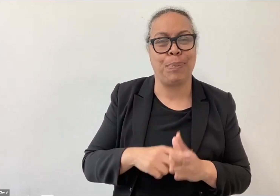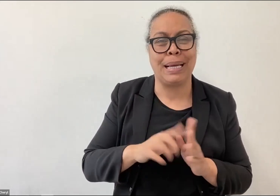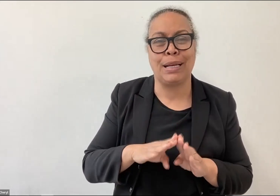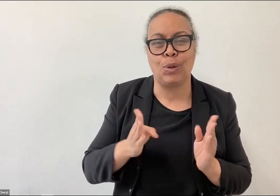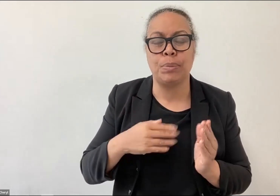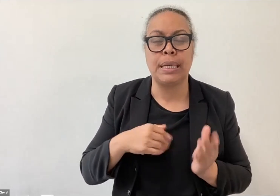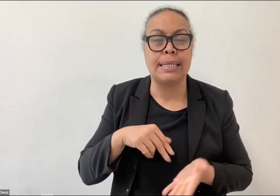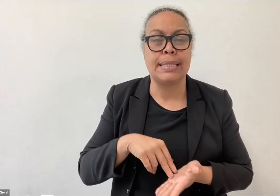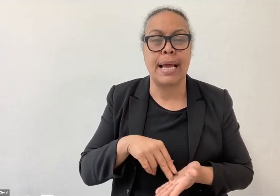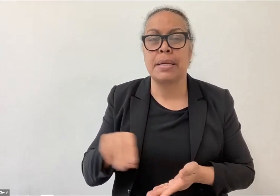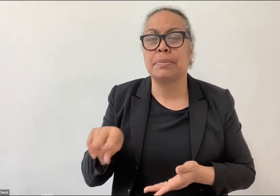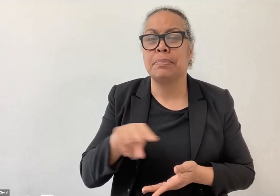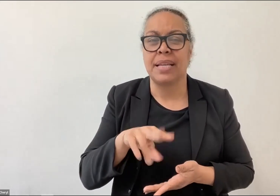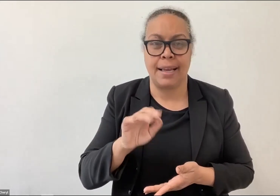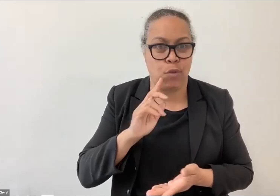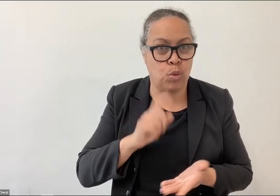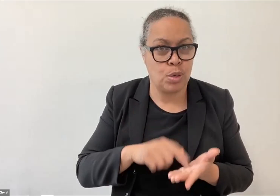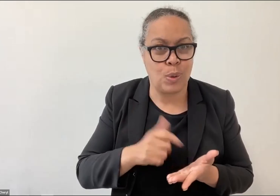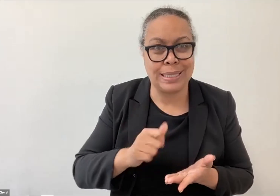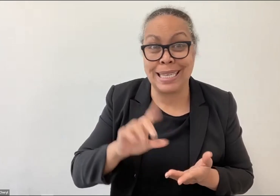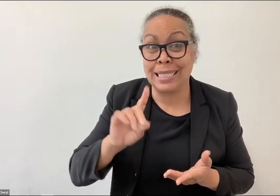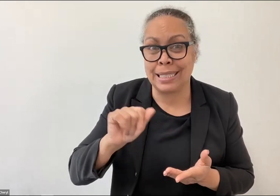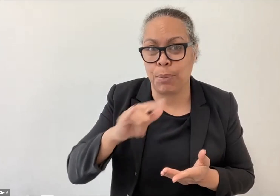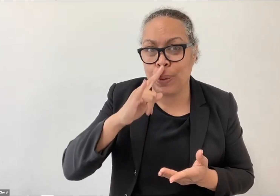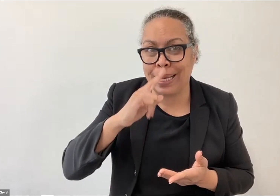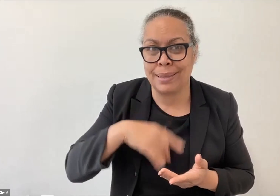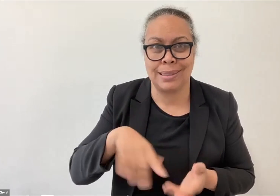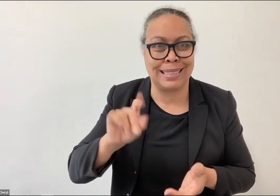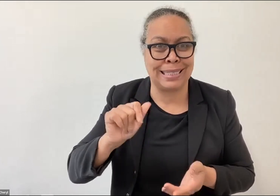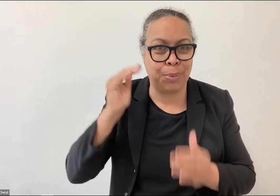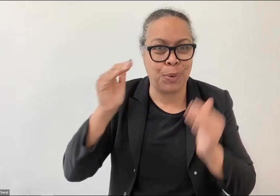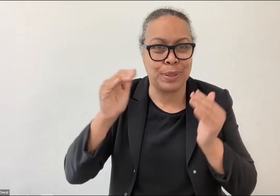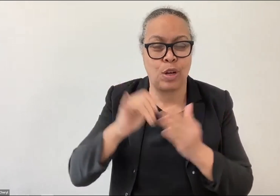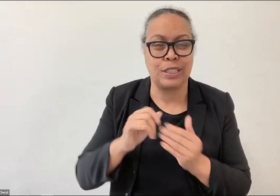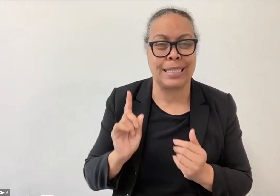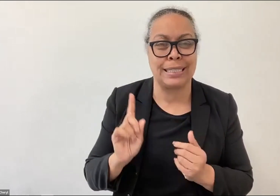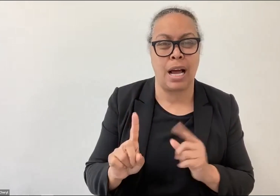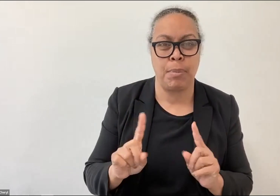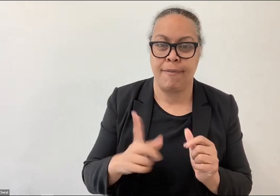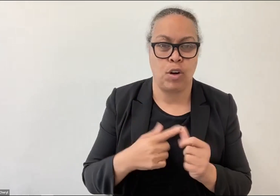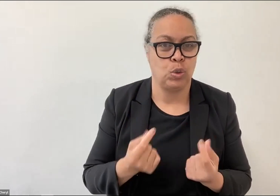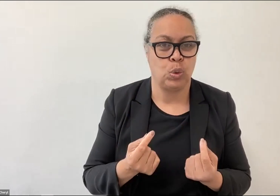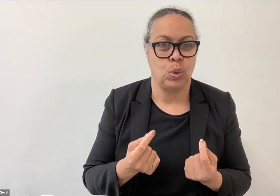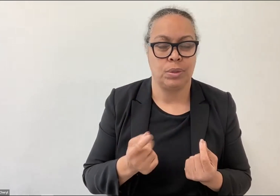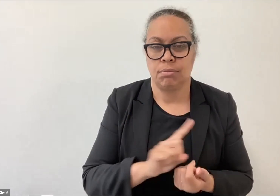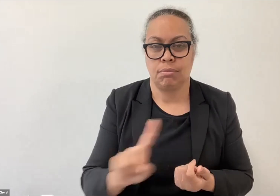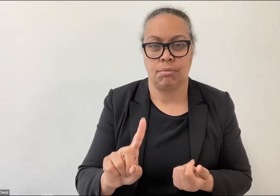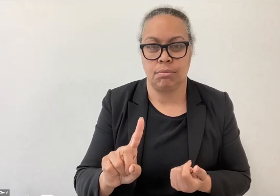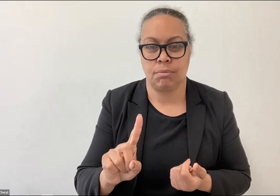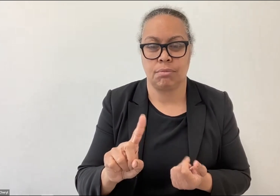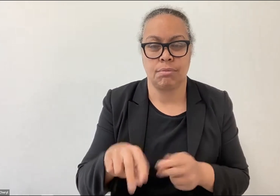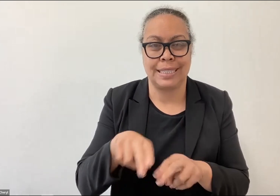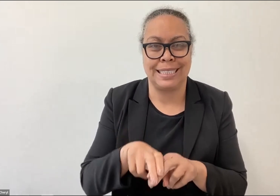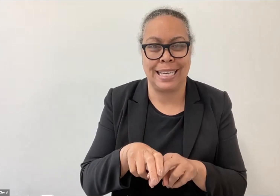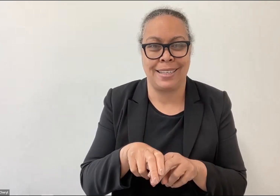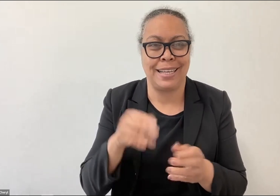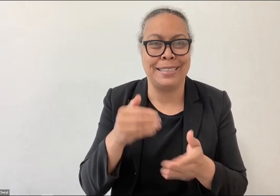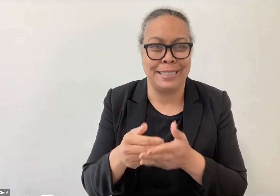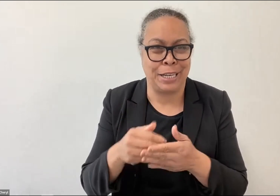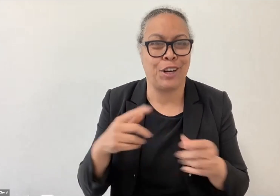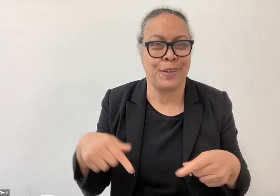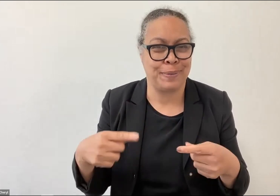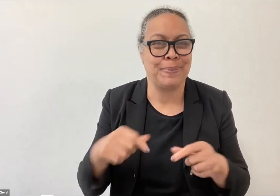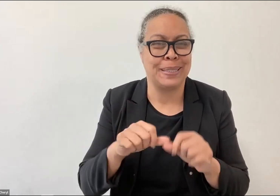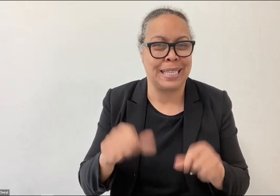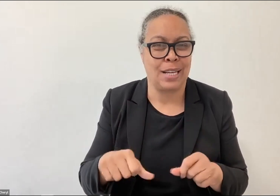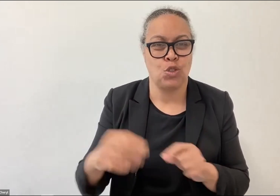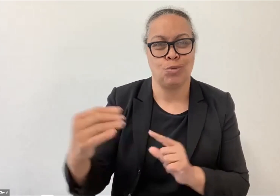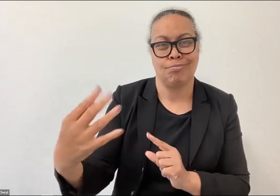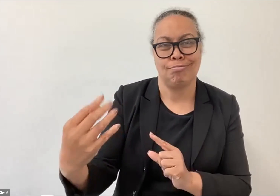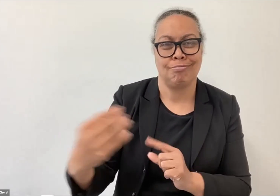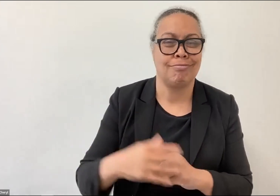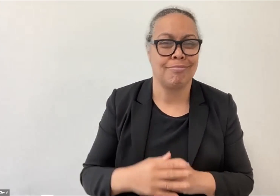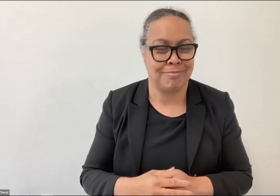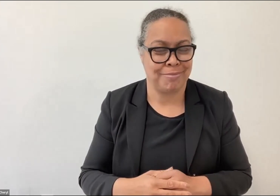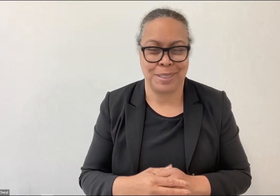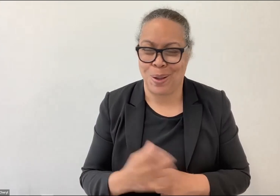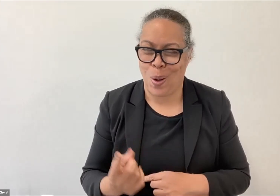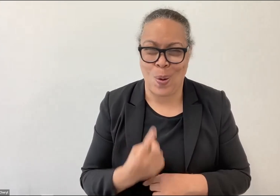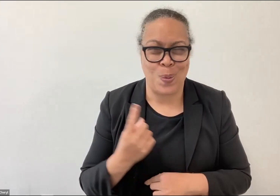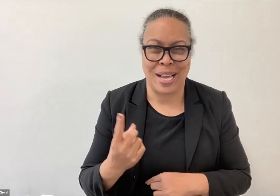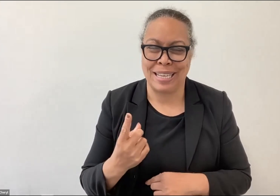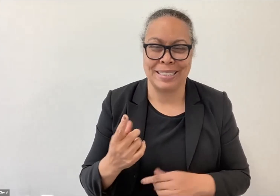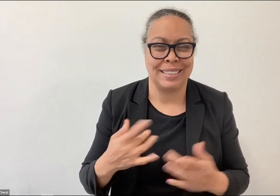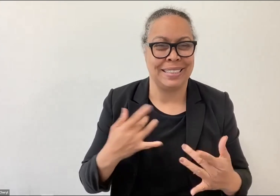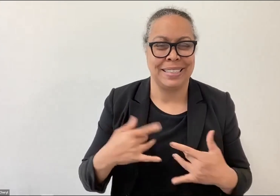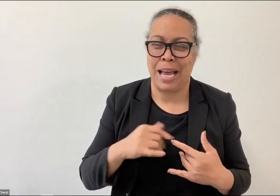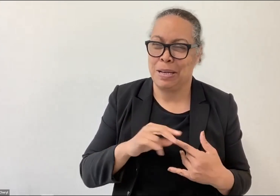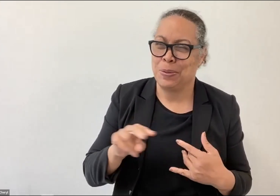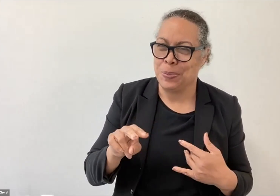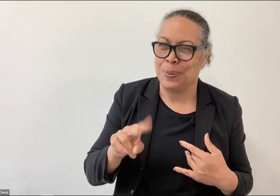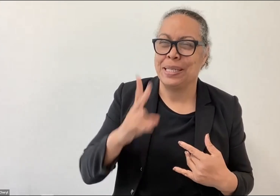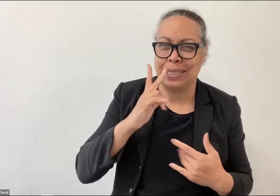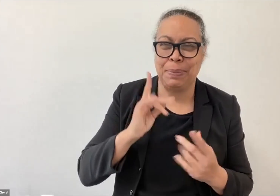If you see any disabled kids, for example or adults who come in the first thing they do is go and sit next to the statue and take a picture and it's so exciting to see how people relate